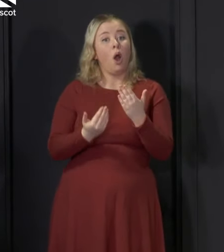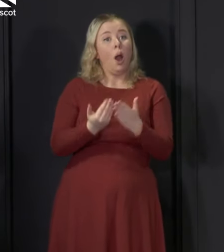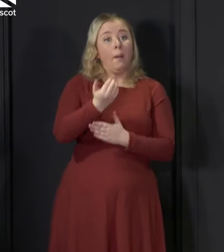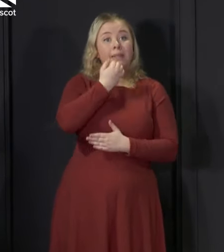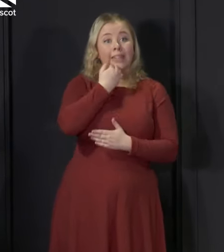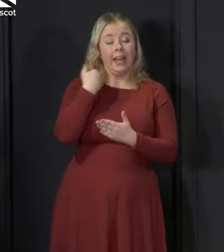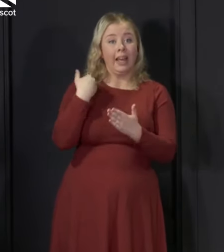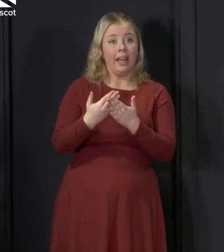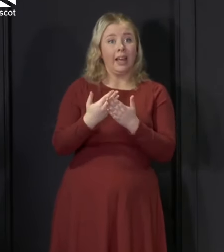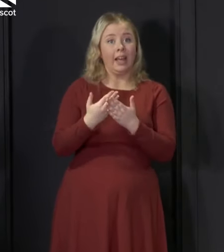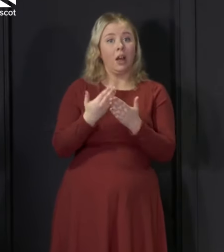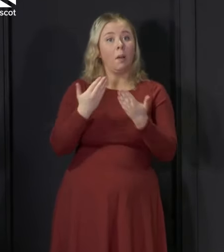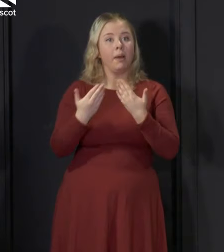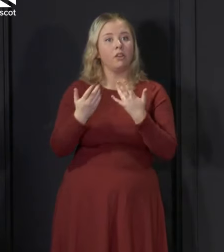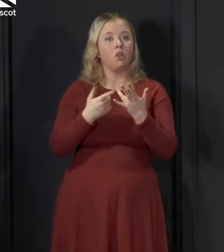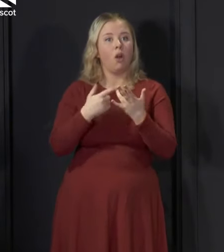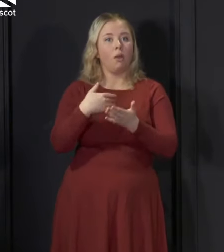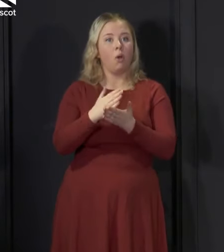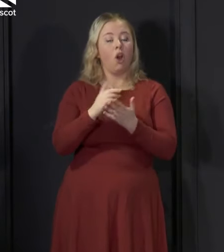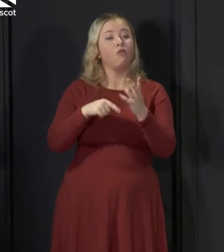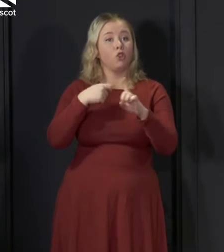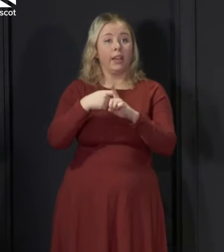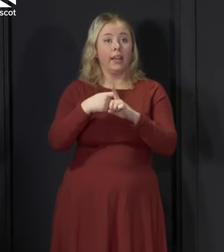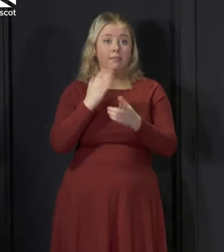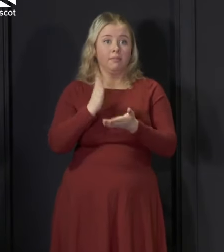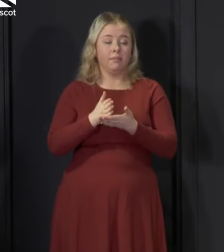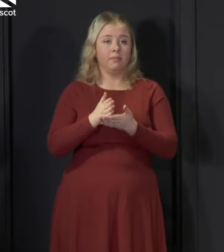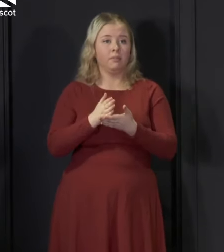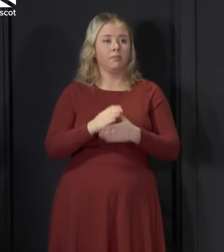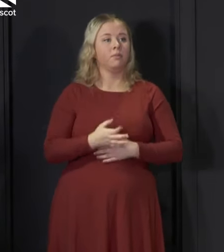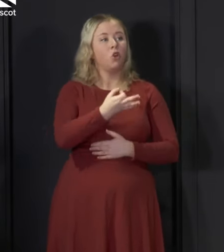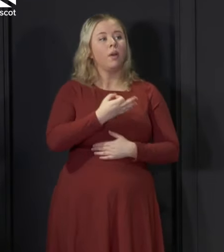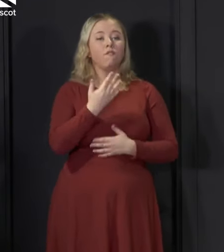than is the case in other parts of the UK. Ross Govans from STV.